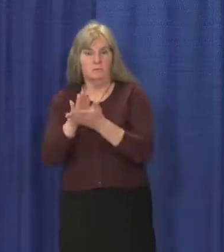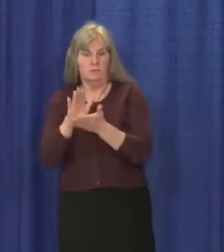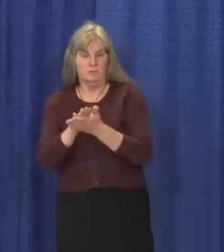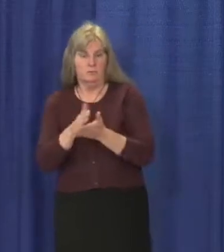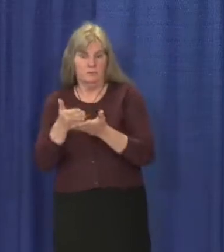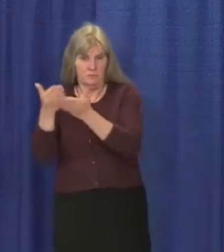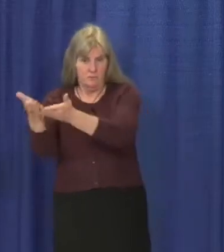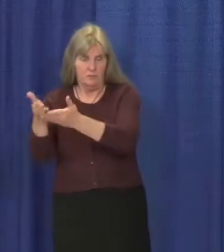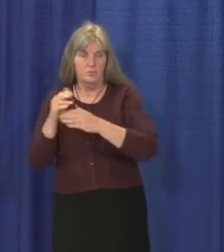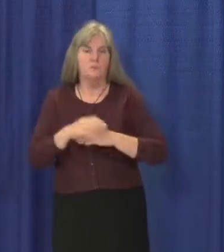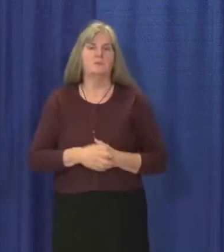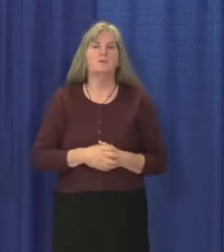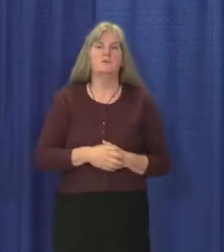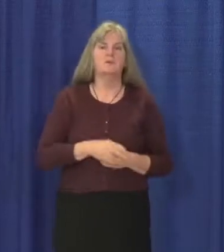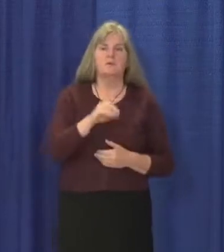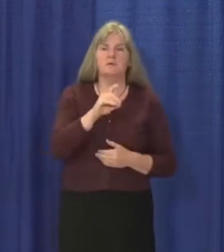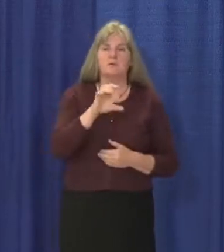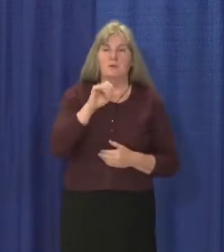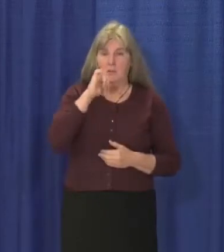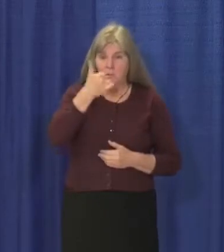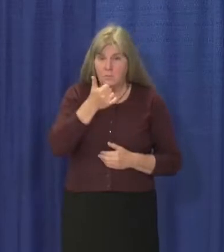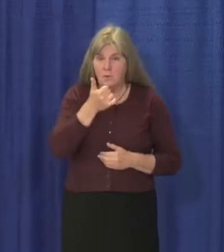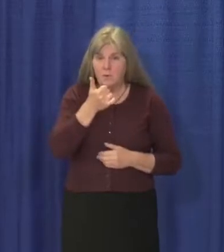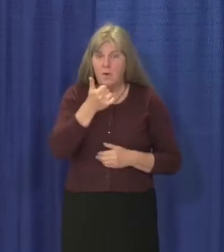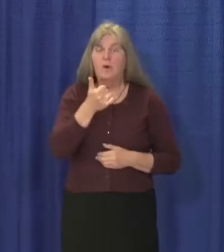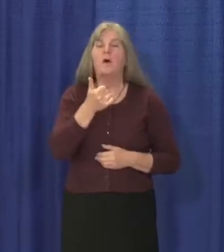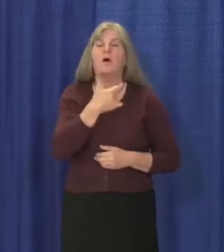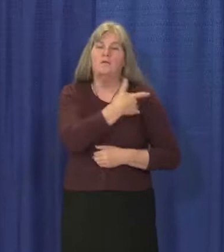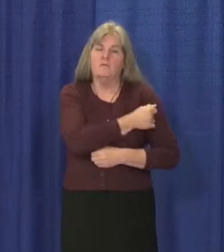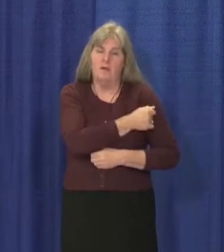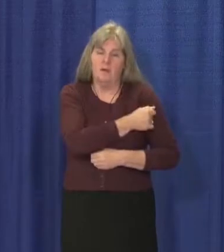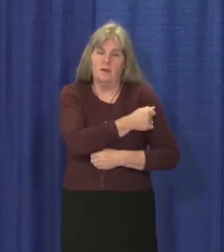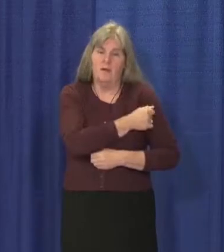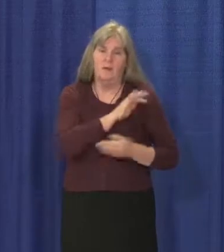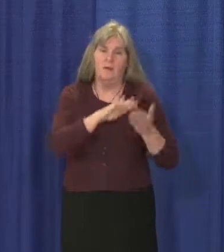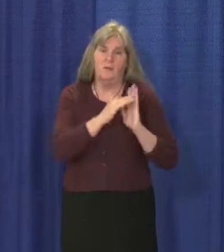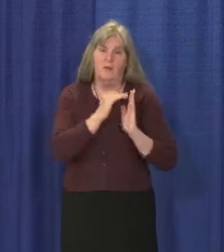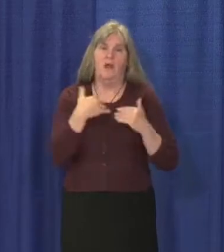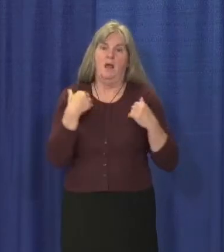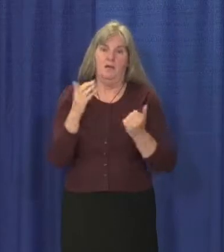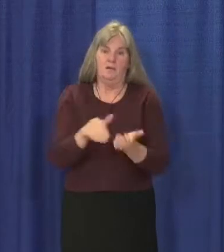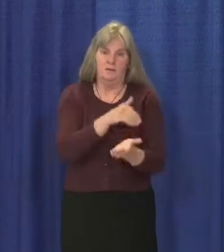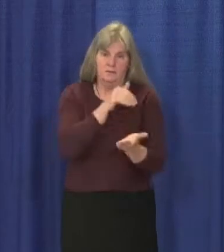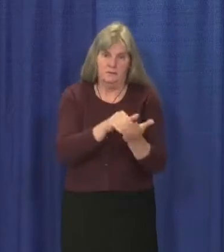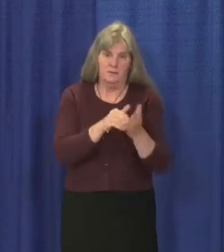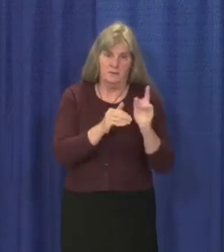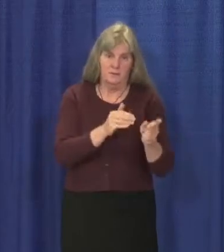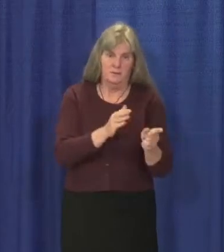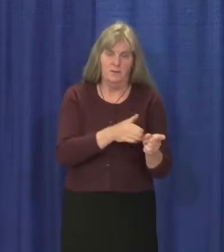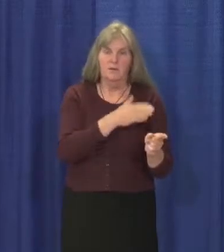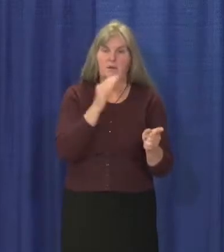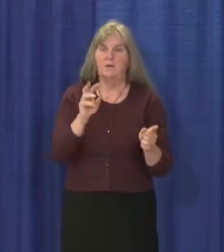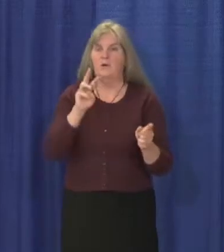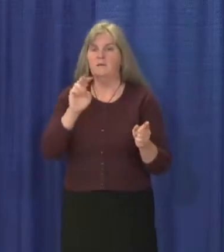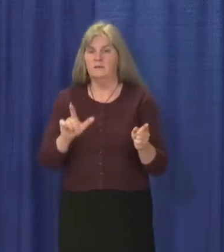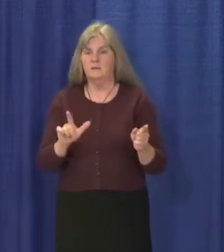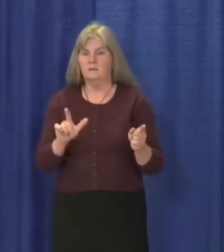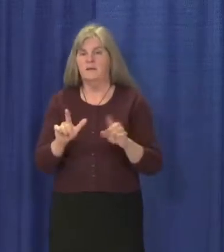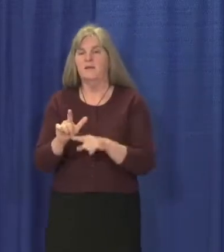There is the clinic in Dawson city tomorrow at the community Health centre and there will be a clinic in Watson Lake on